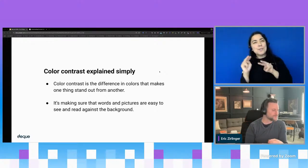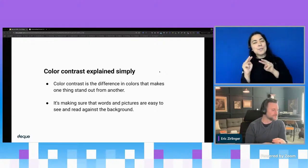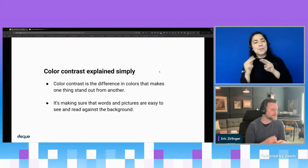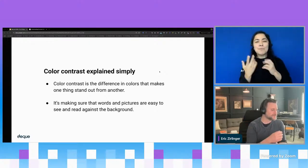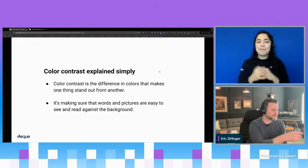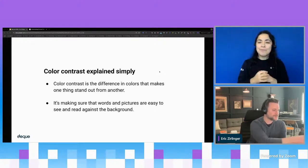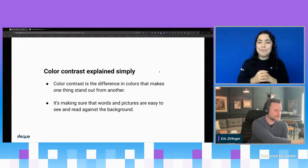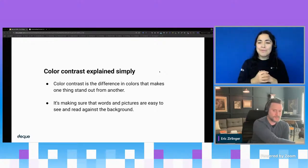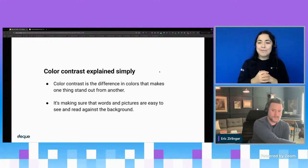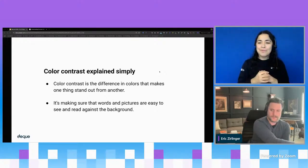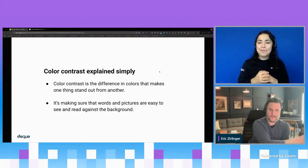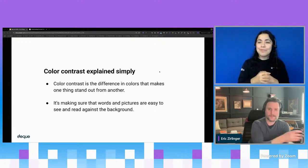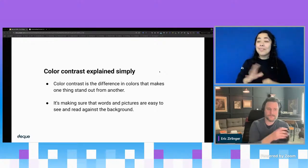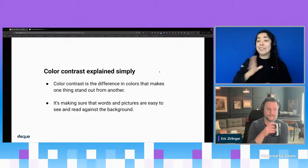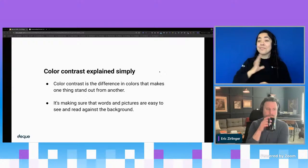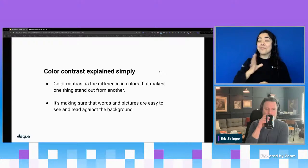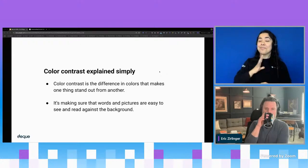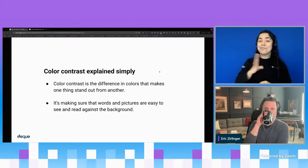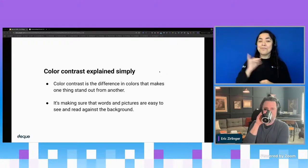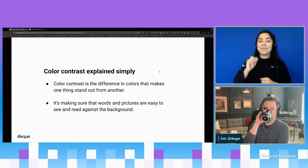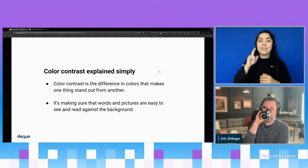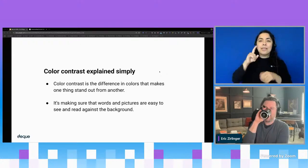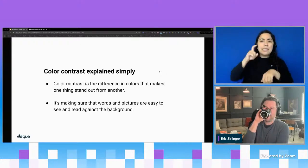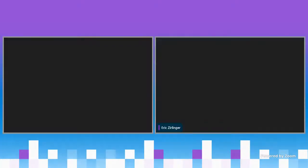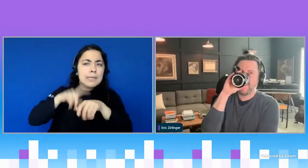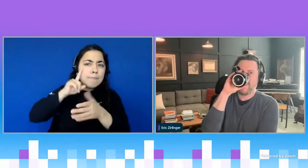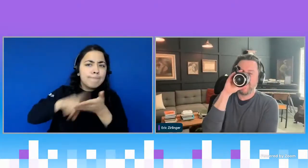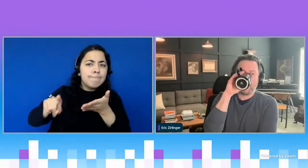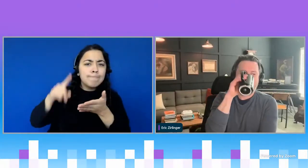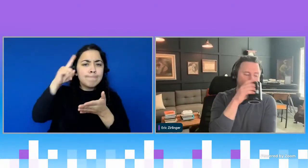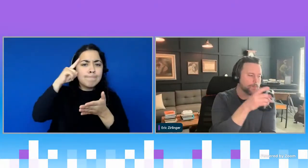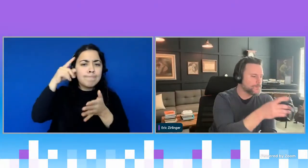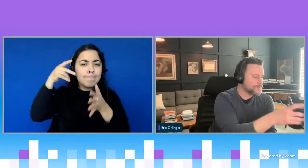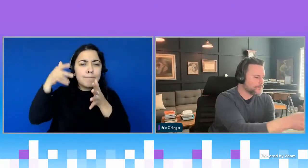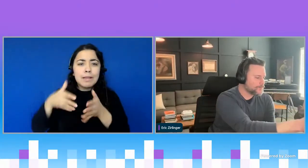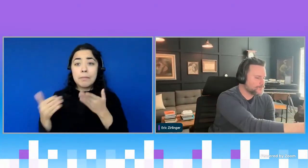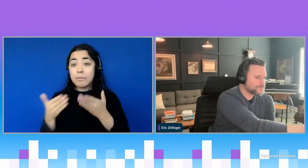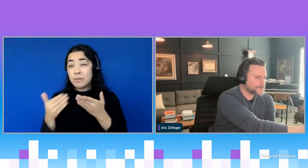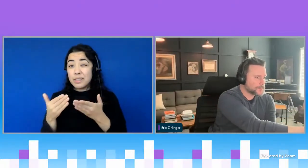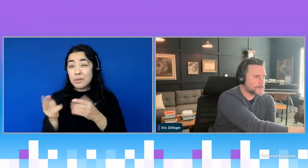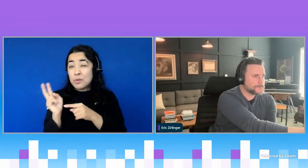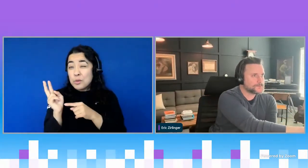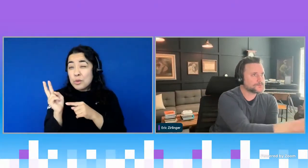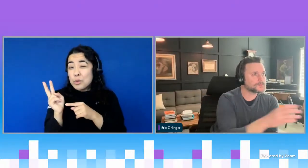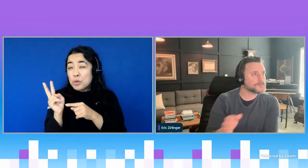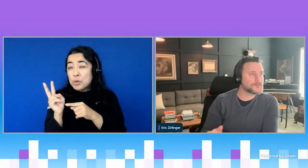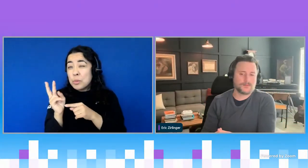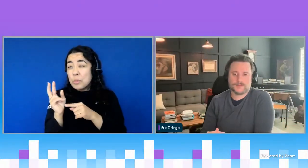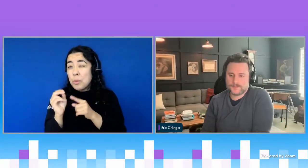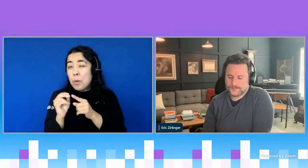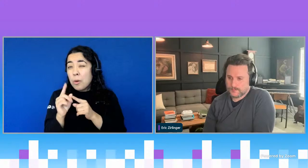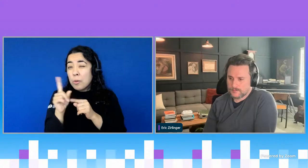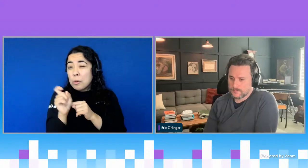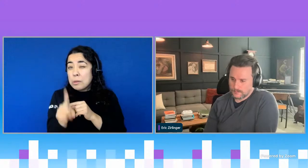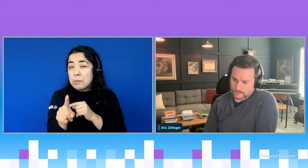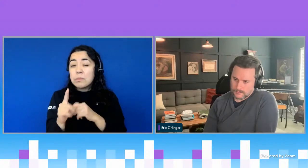with my young son. >> All right, let's see. Doing a time check. I think we have maybe two more. This one was